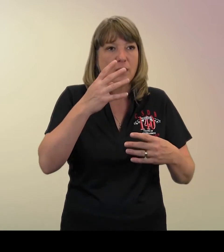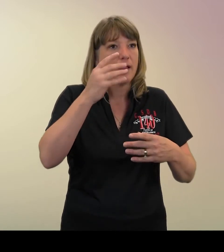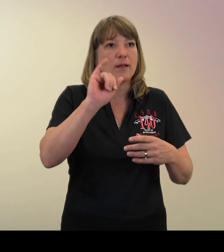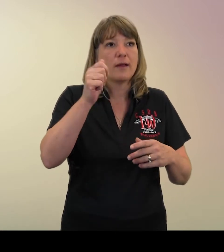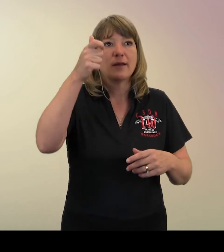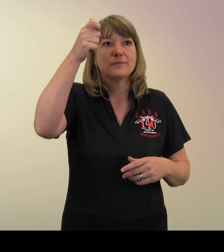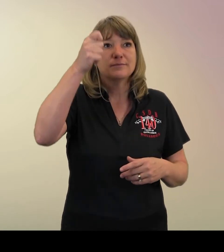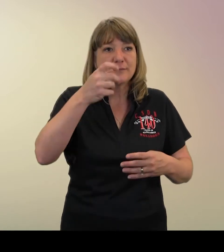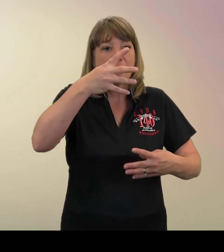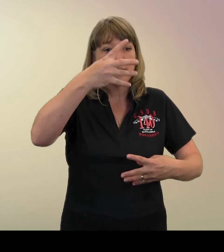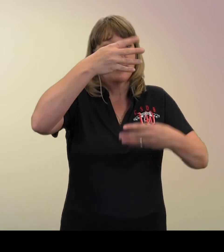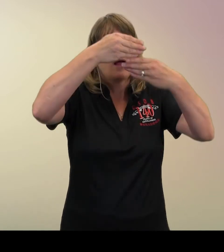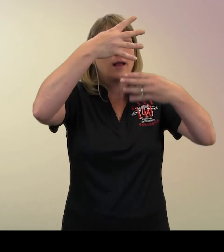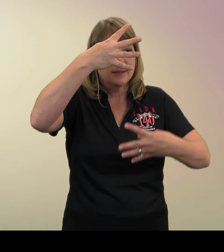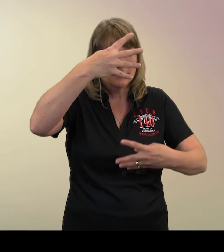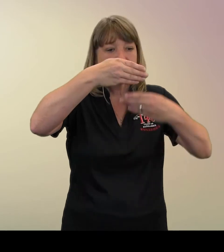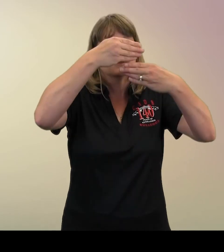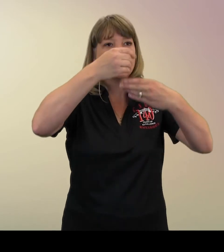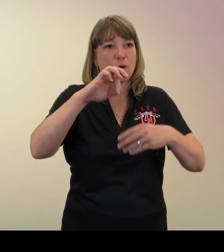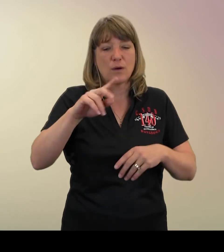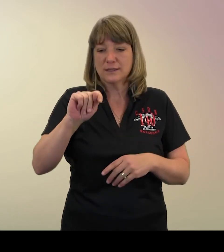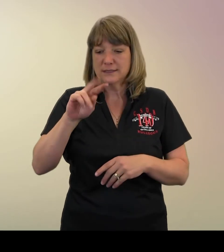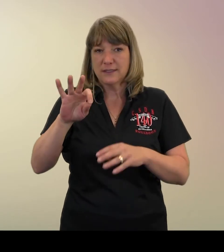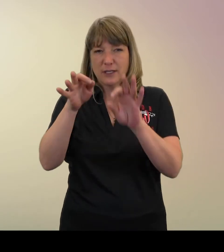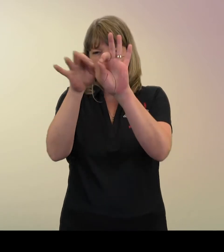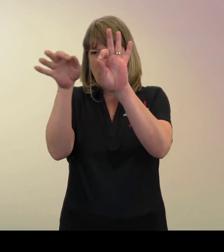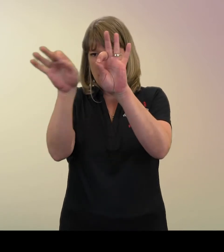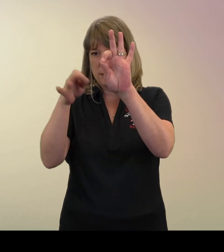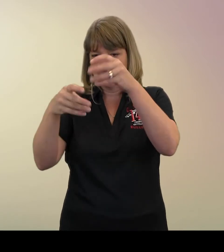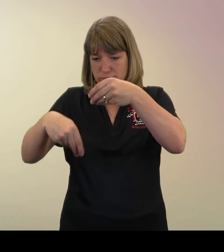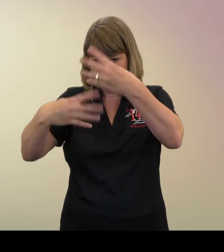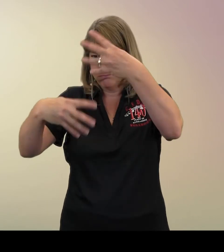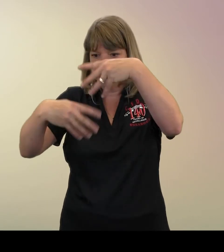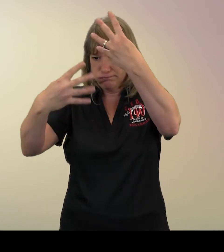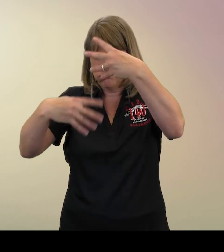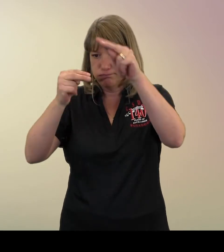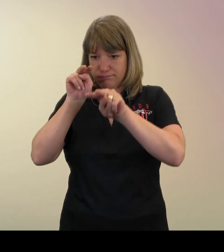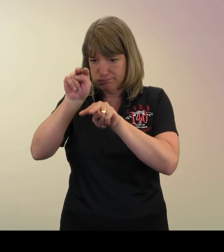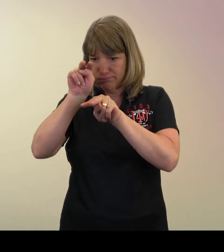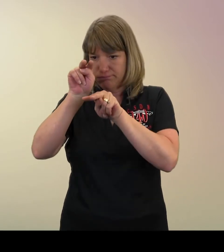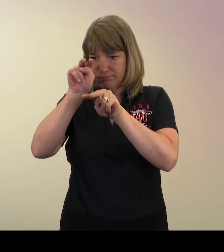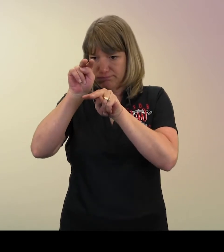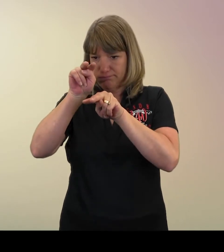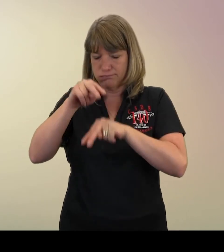aspects, watching the blinds go up and down or the TV credits rolling down repeatedly,